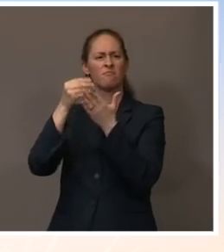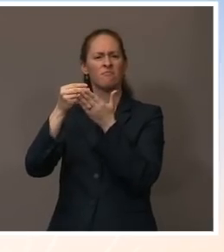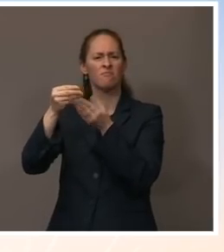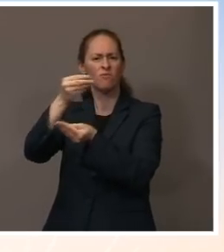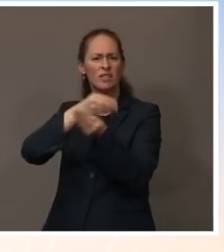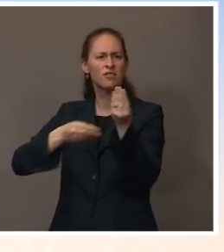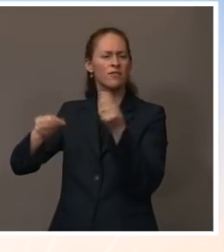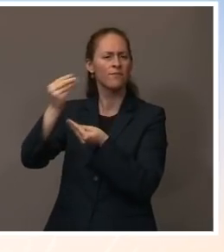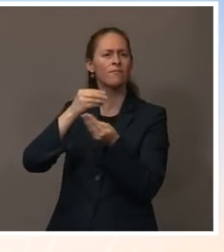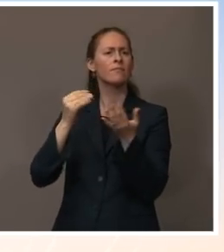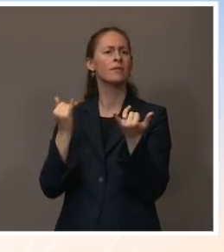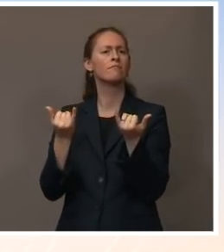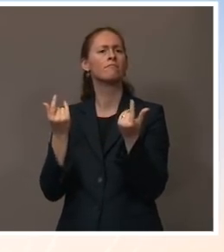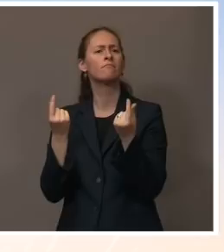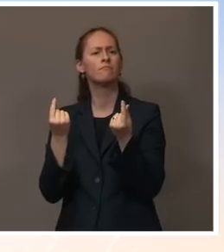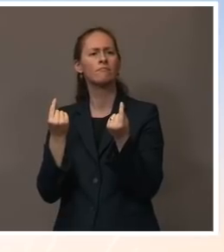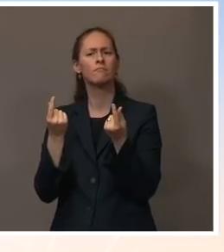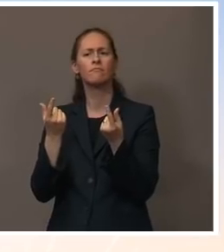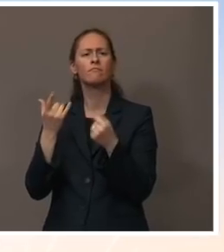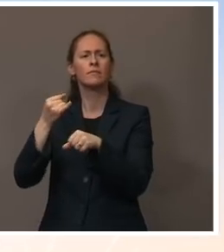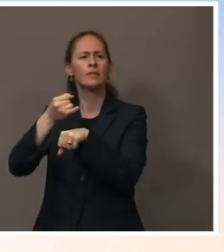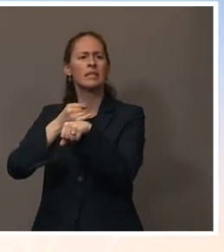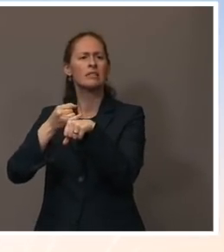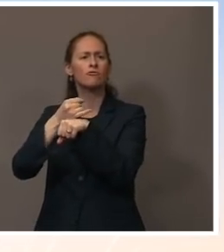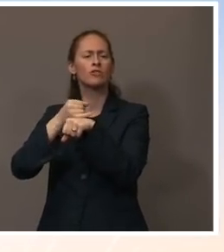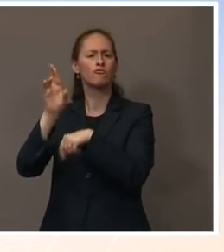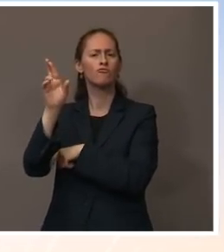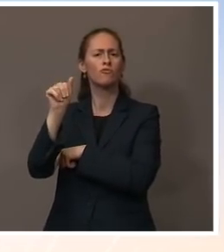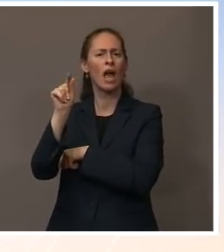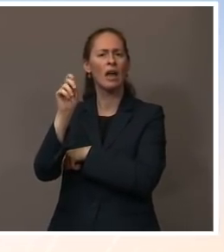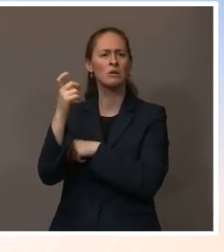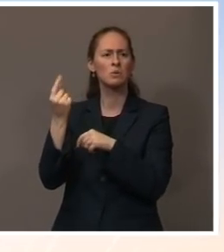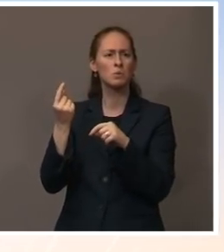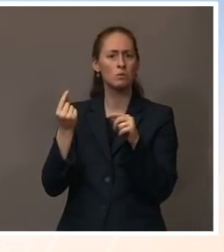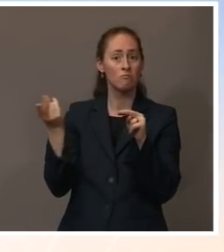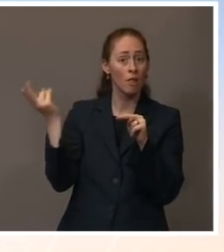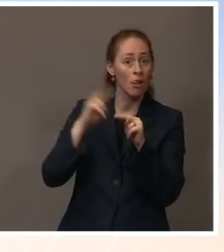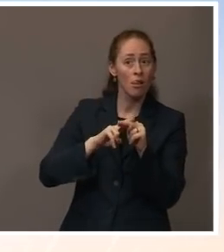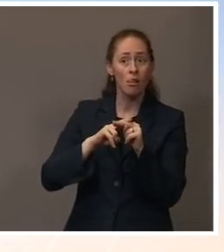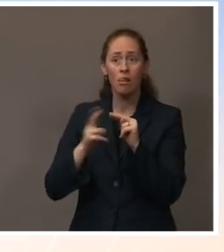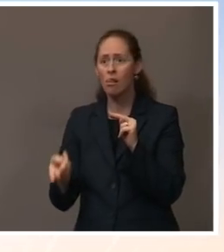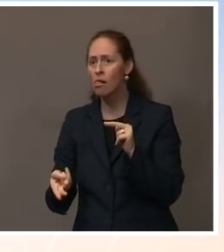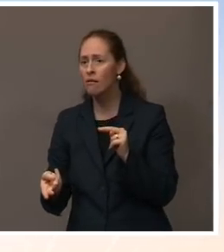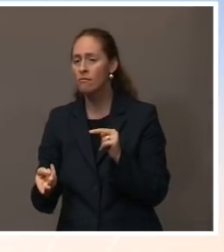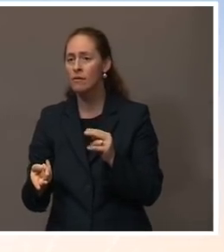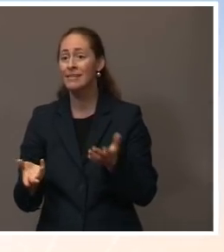Ms. Psaki: As you well know, that is the purview of the Federal Reserve. They've put out their own projections, as you know,